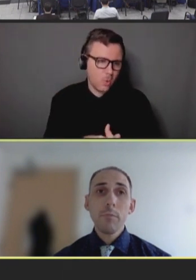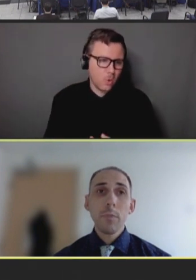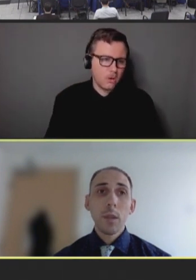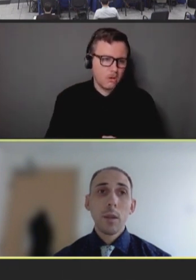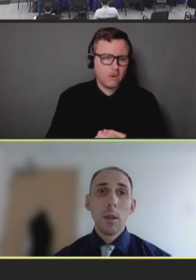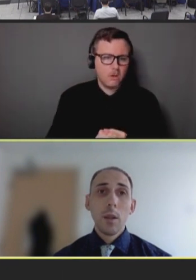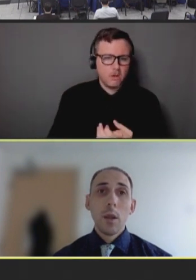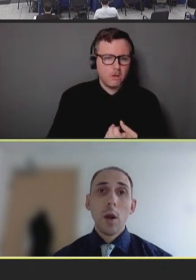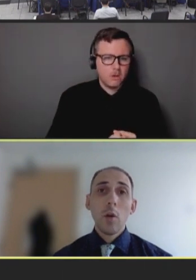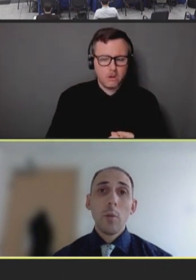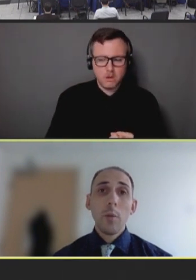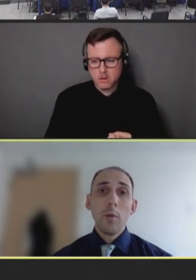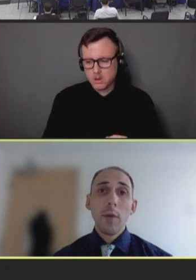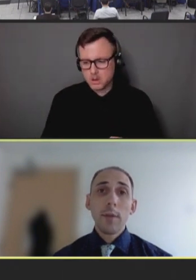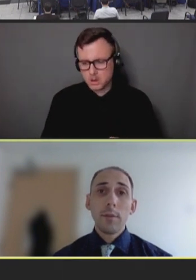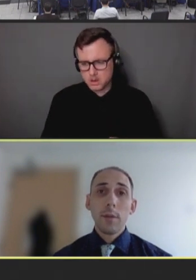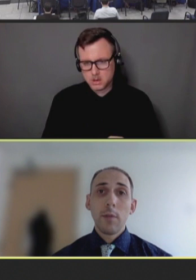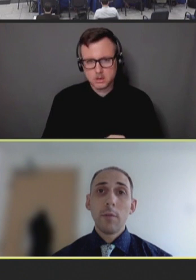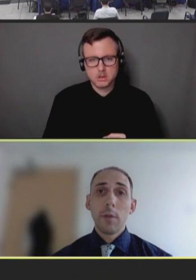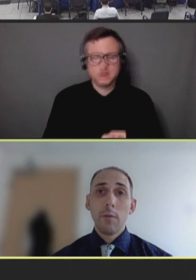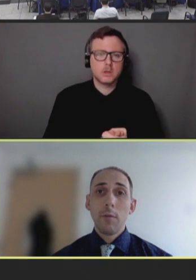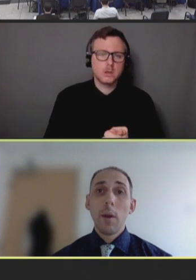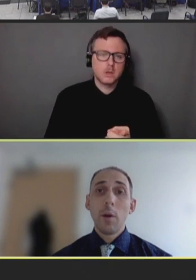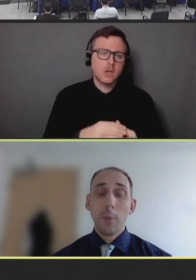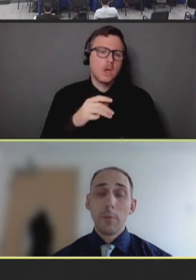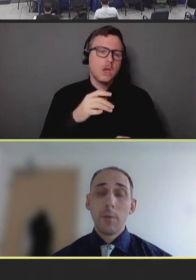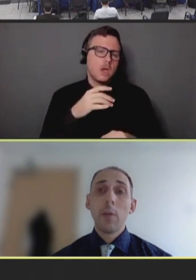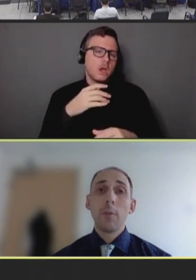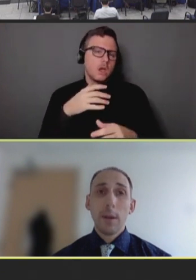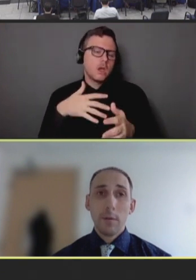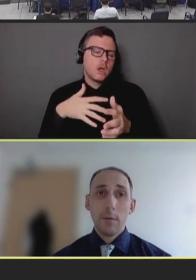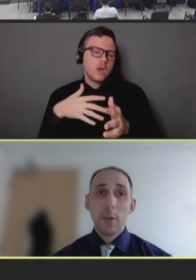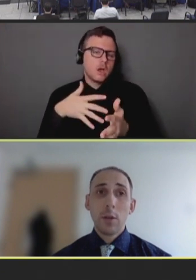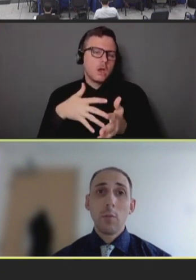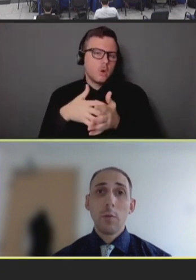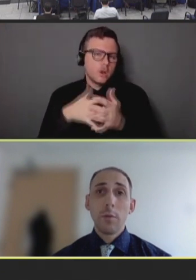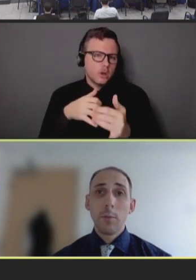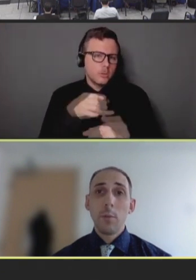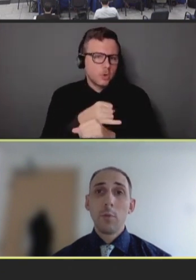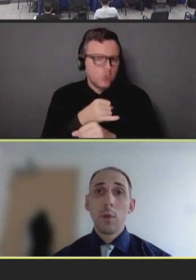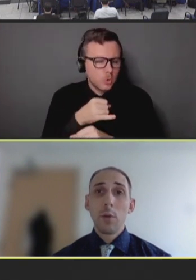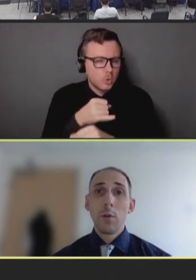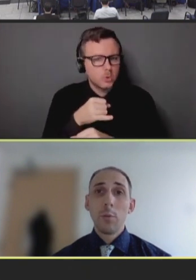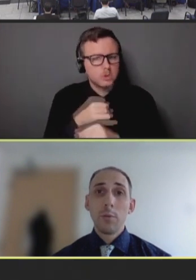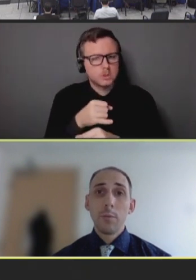Autoimmune events and risk of herpes virus reactivation were similar between groups.